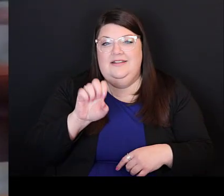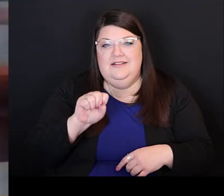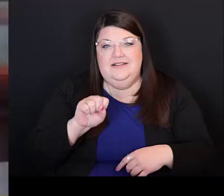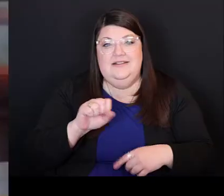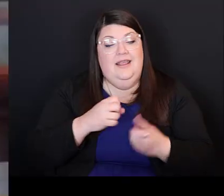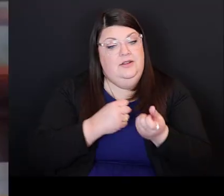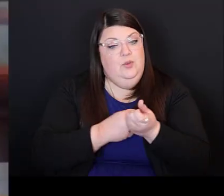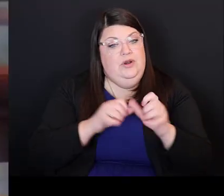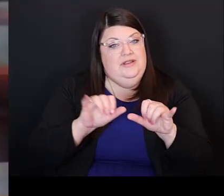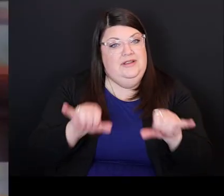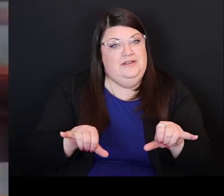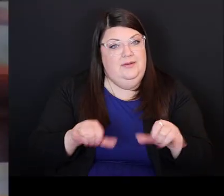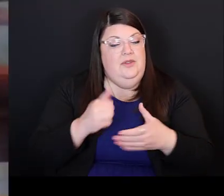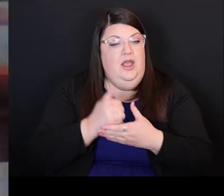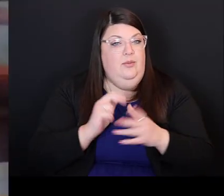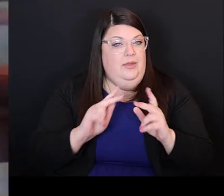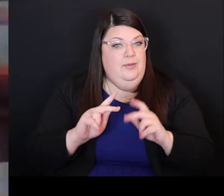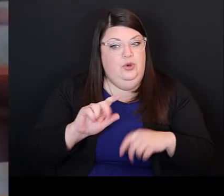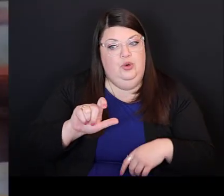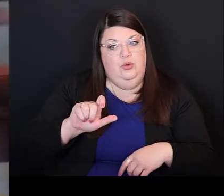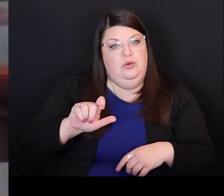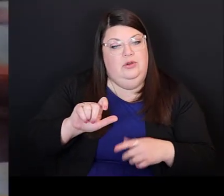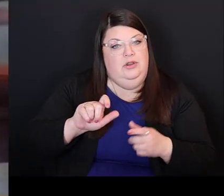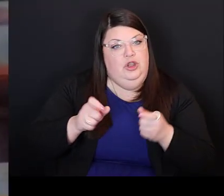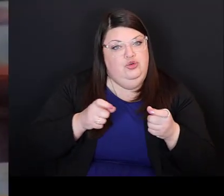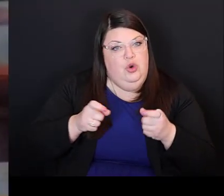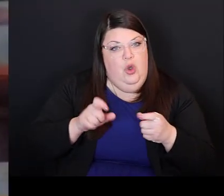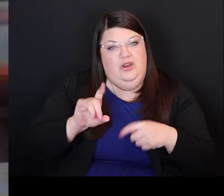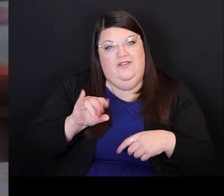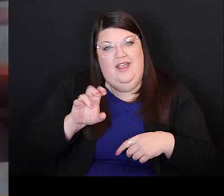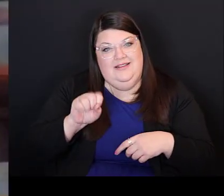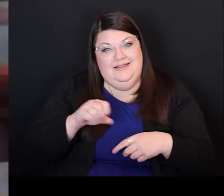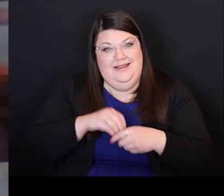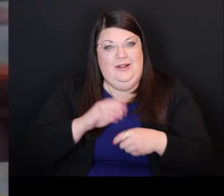system that enables people to control devices in their home through a user interface.